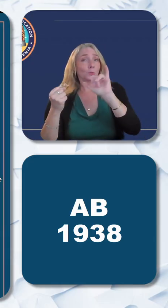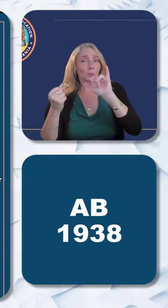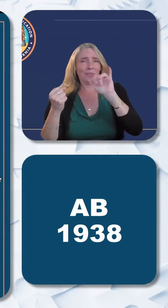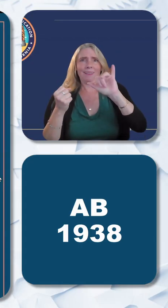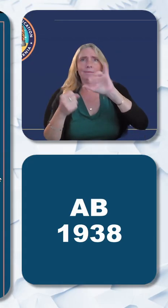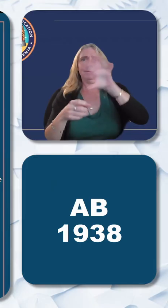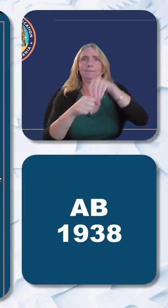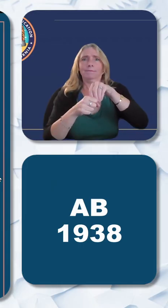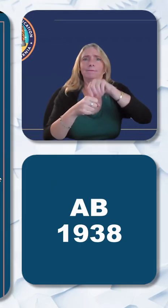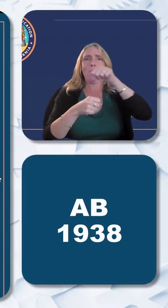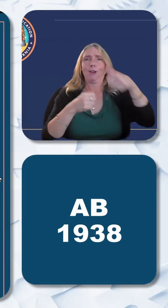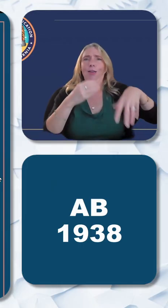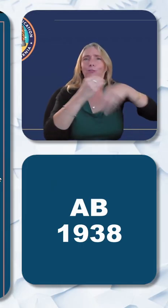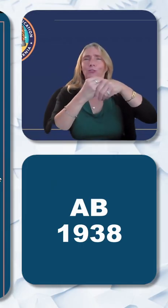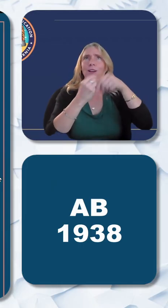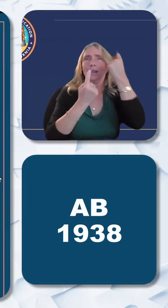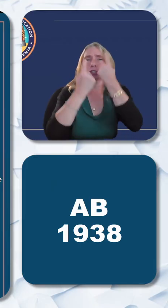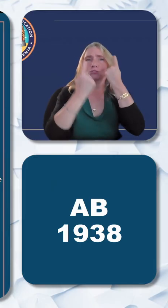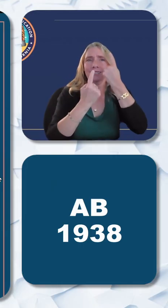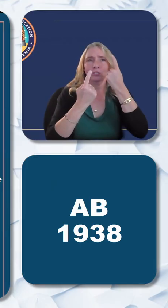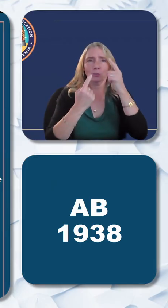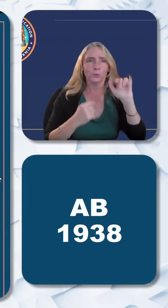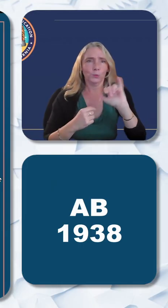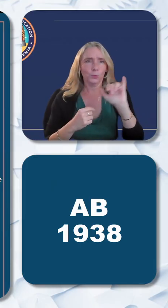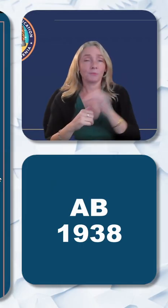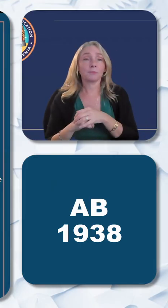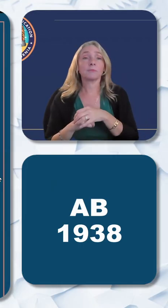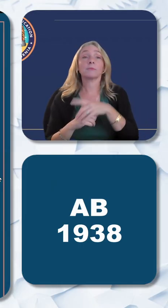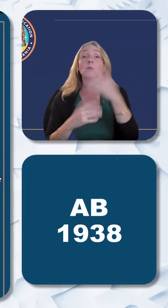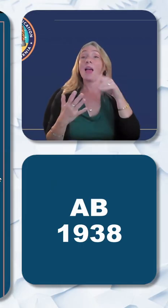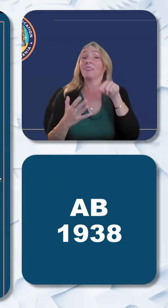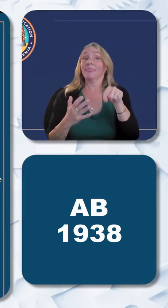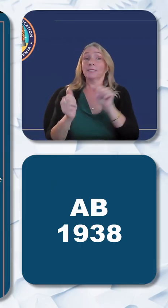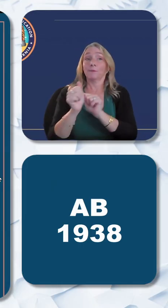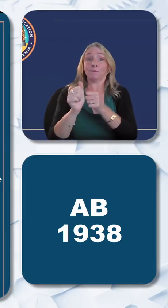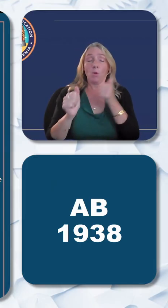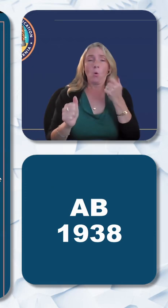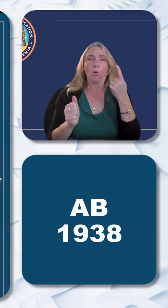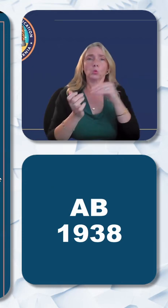child comes from a Spanish-speaking family, that's another additional consideration that we would